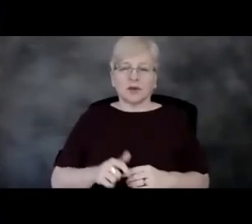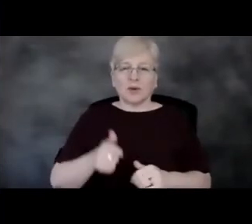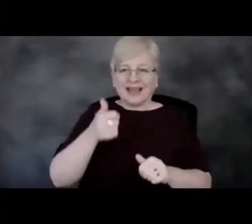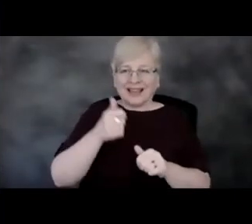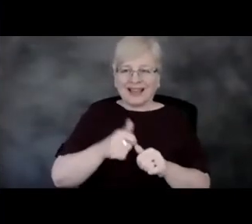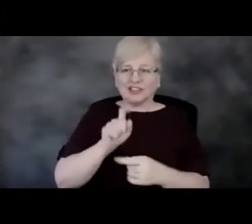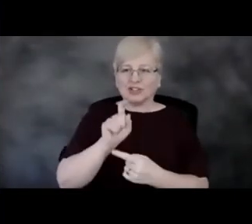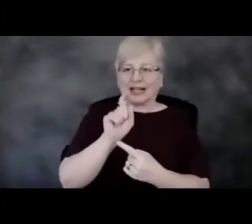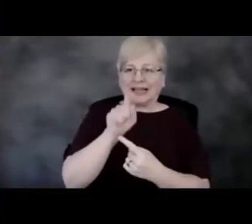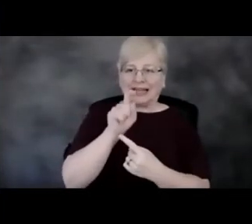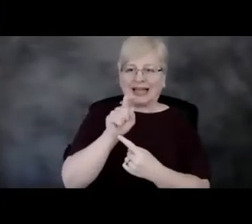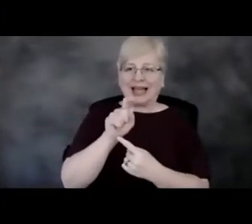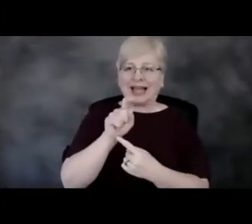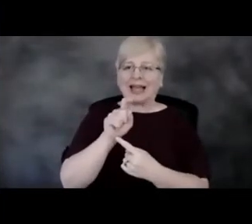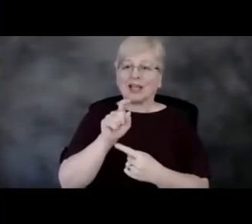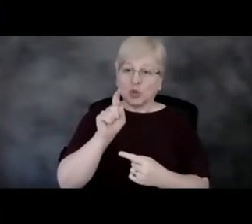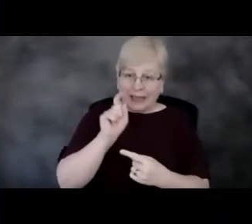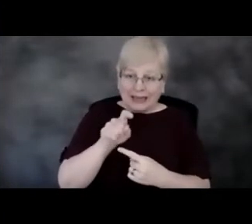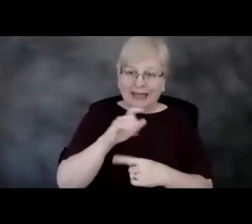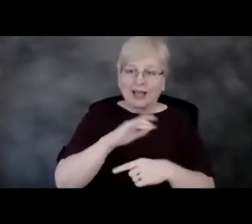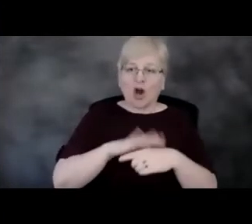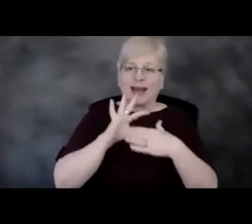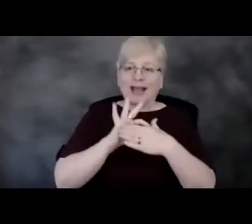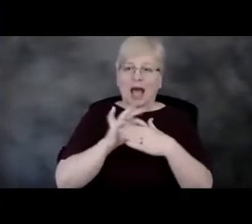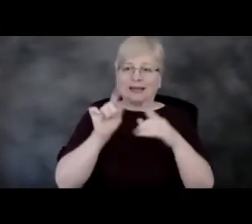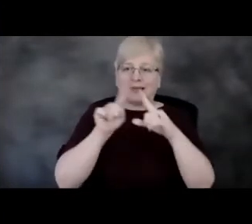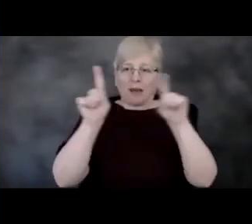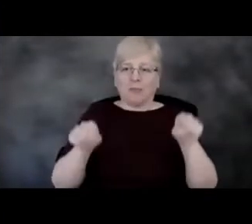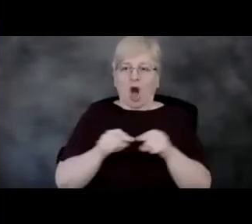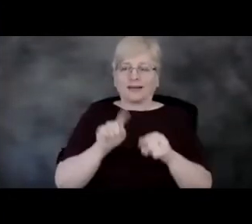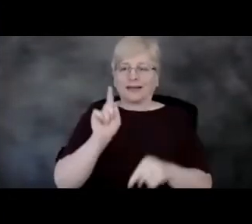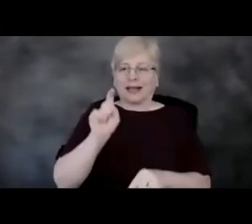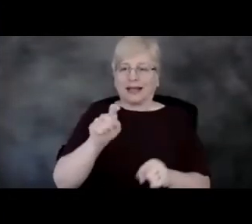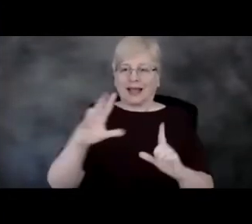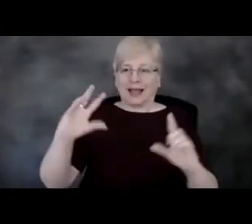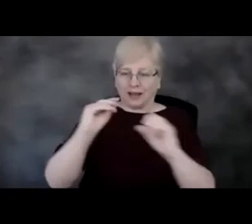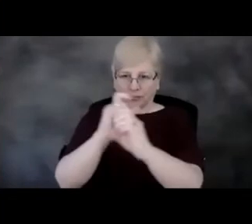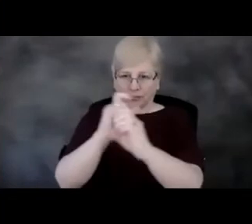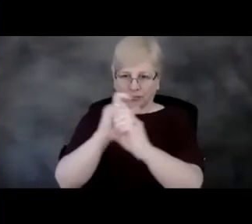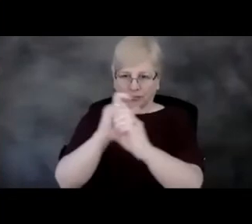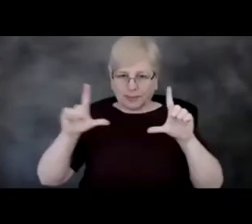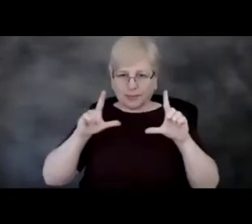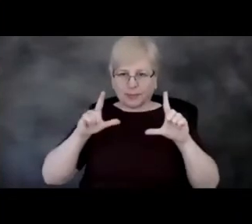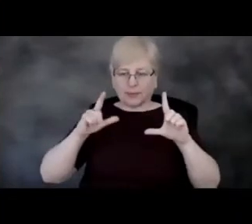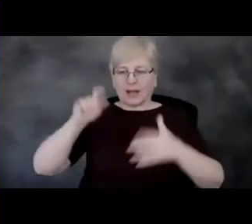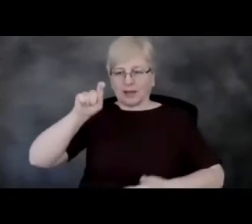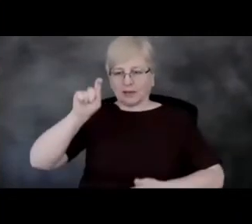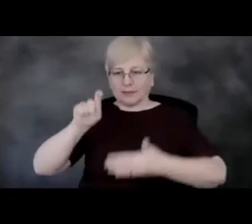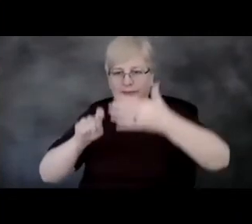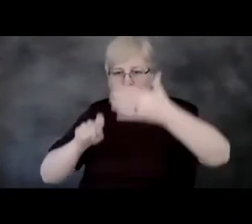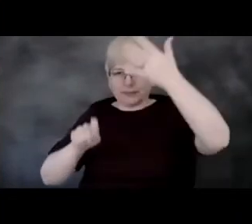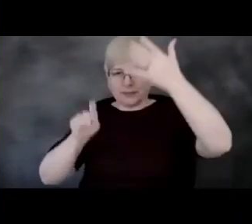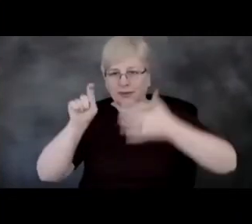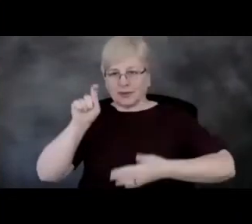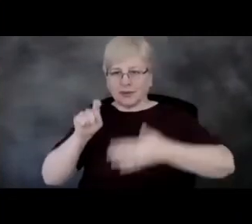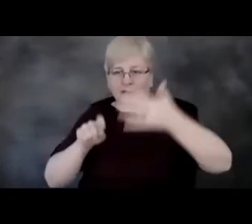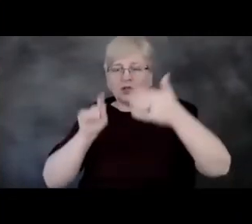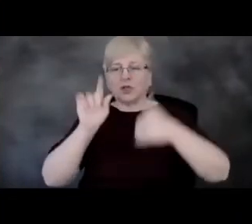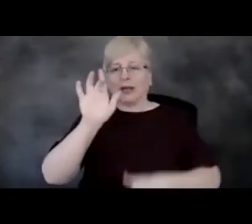boxes and display, scroll, open your images to do your presentation,